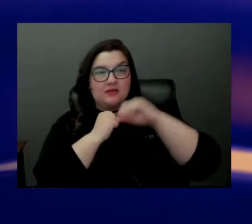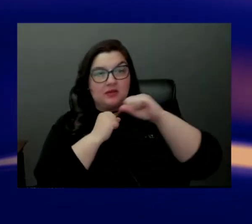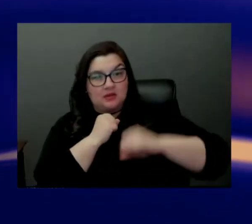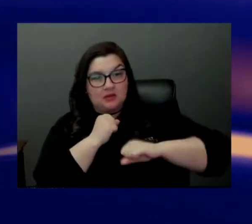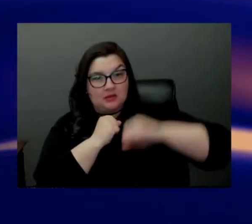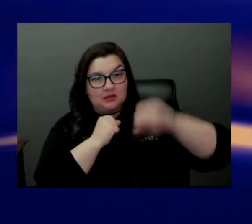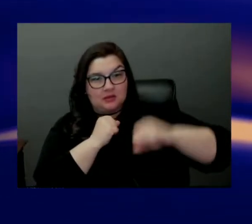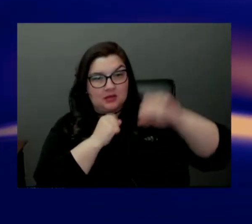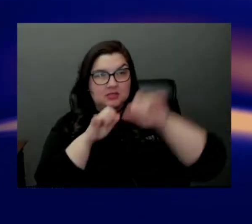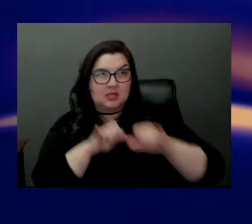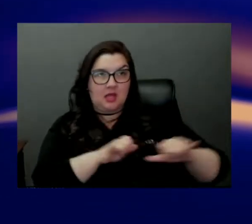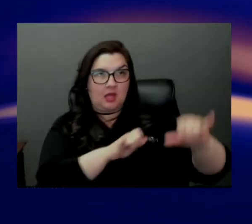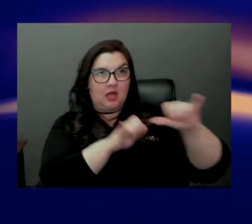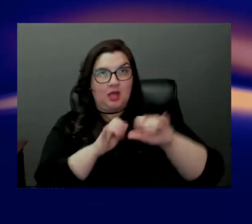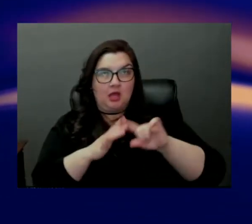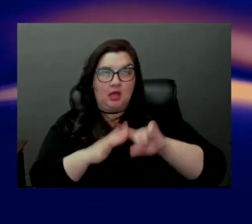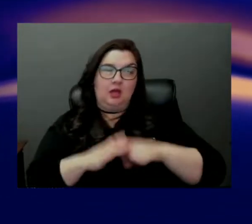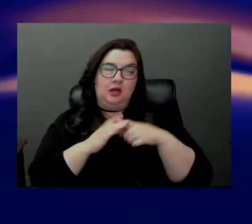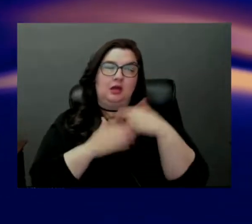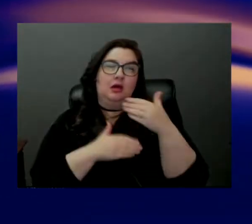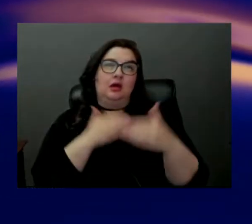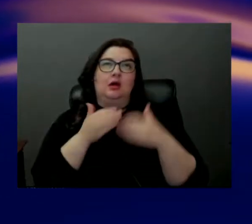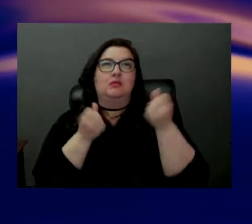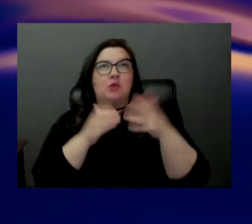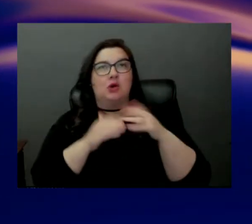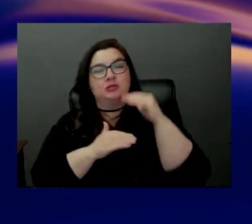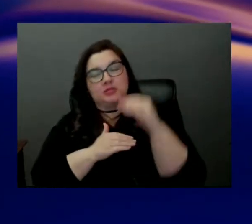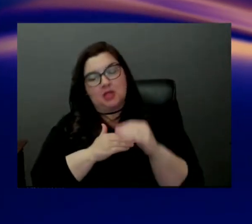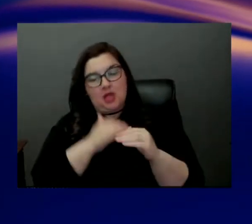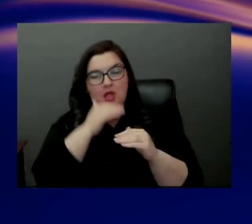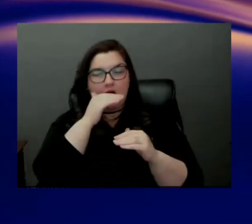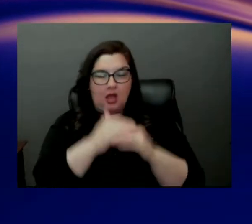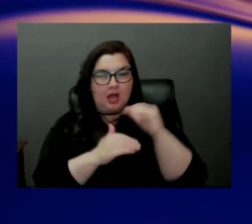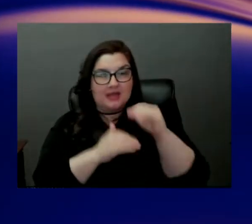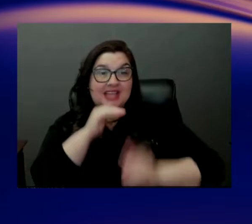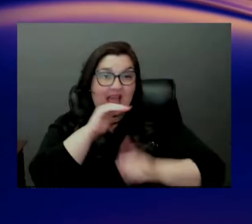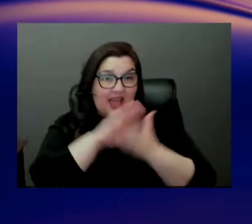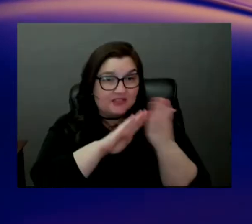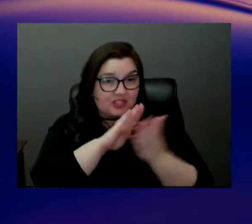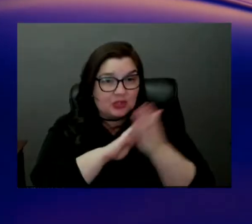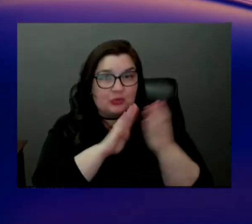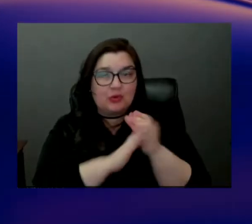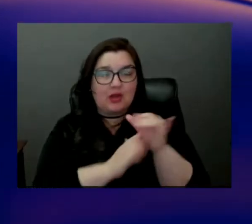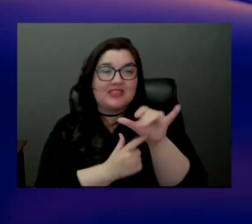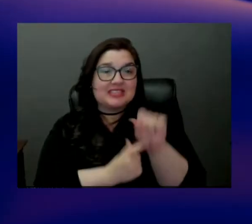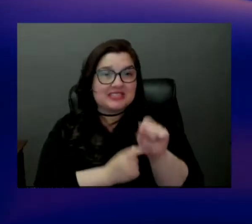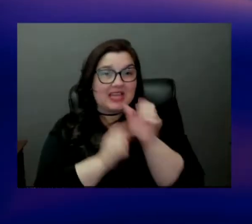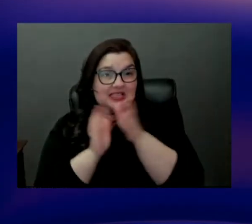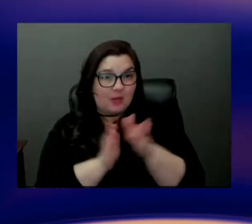There's actually multiple steps to that. It has to run through a thing called CIS prep where it'll go through multiple boots